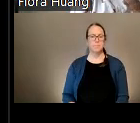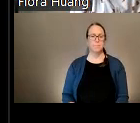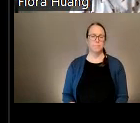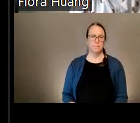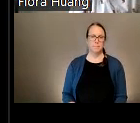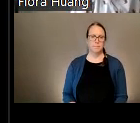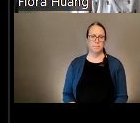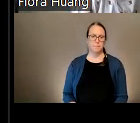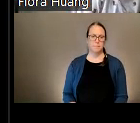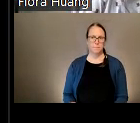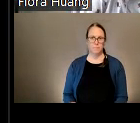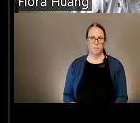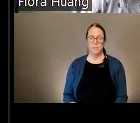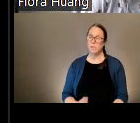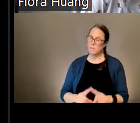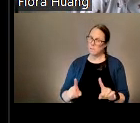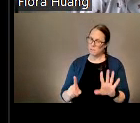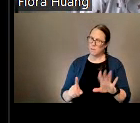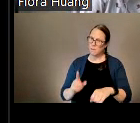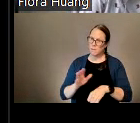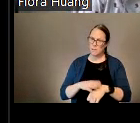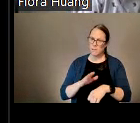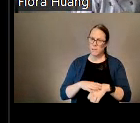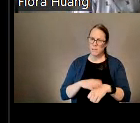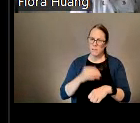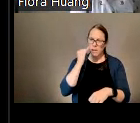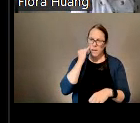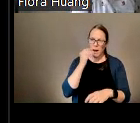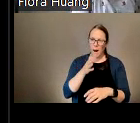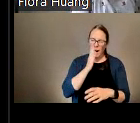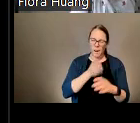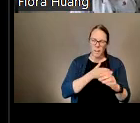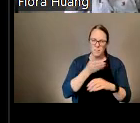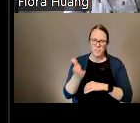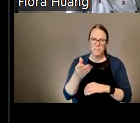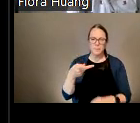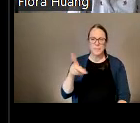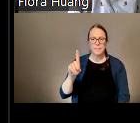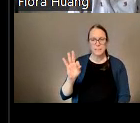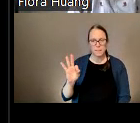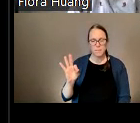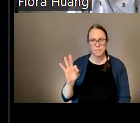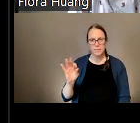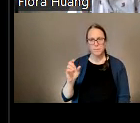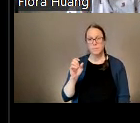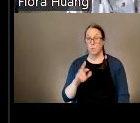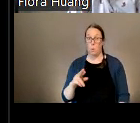But I really caution here that if you're going to offer a PDF, or in a worst case scenario,